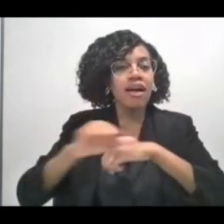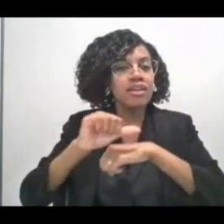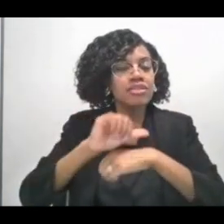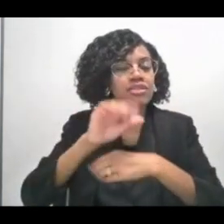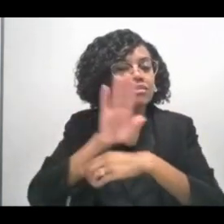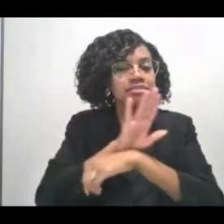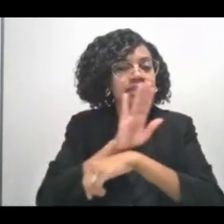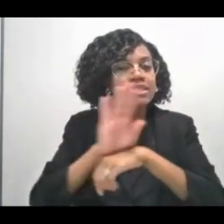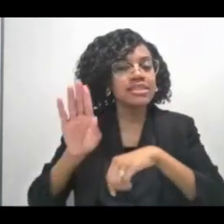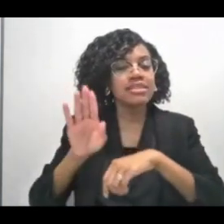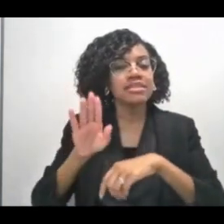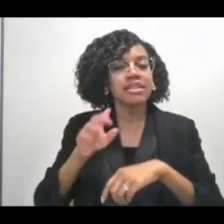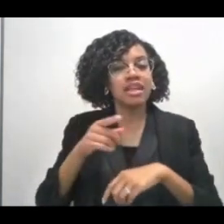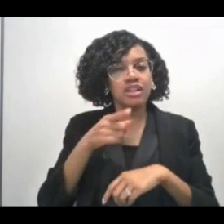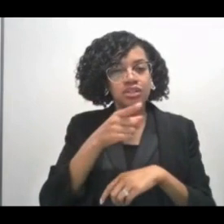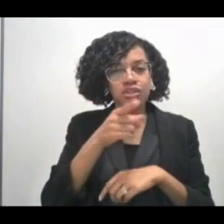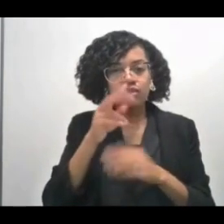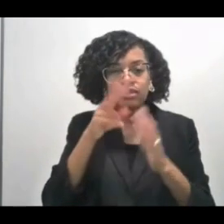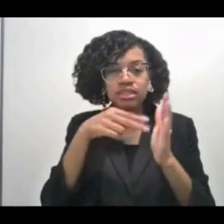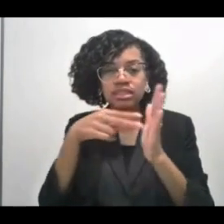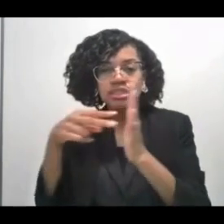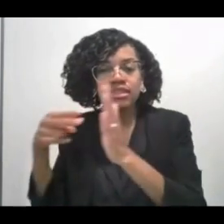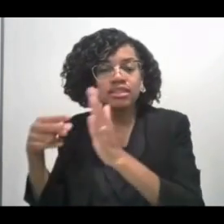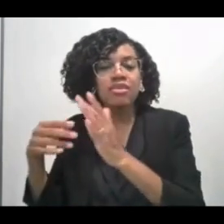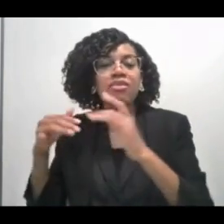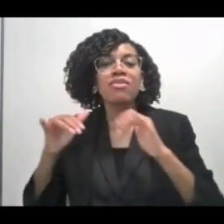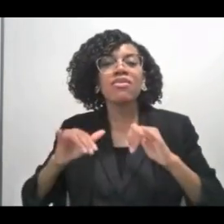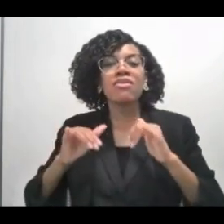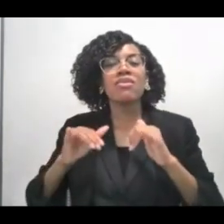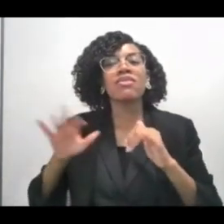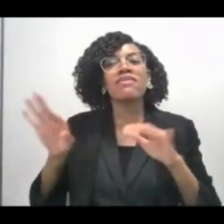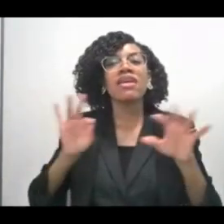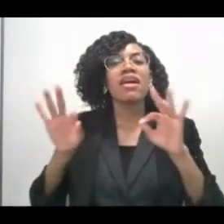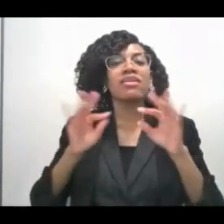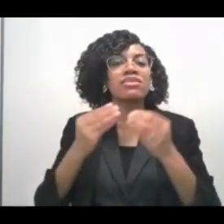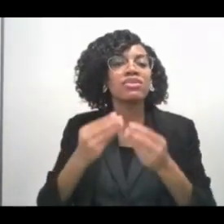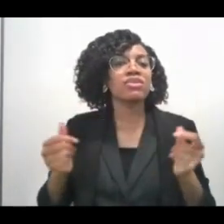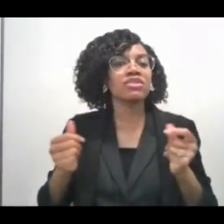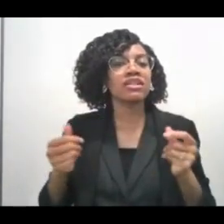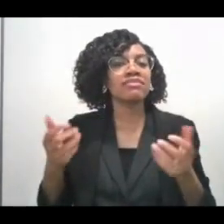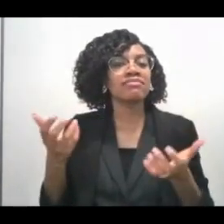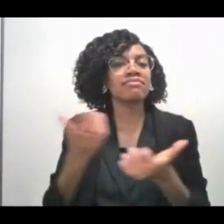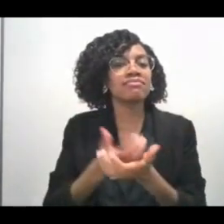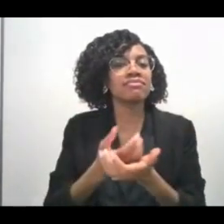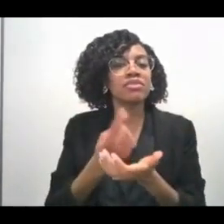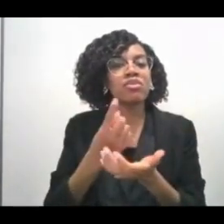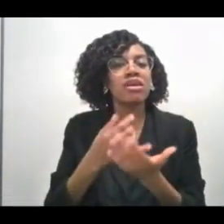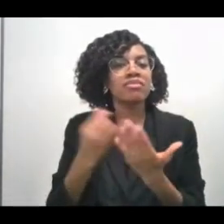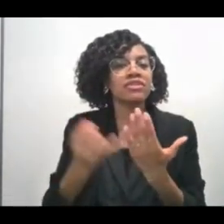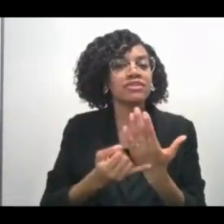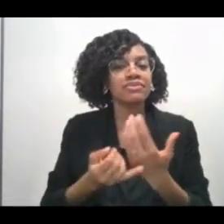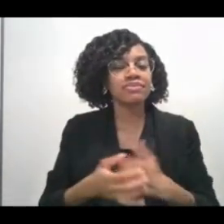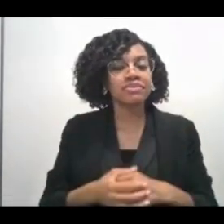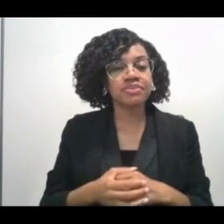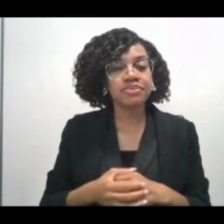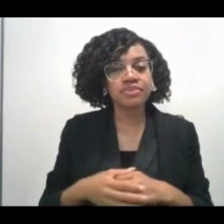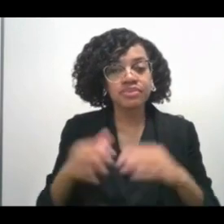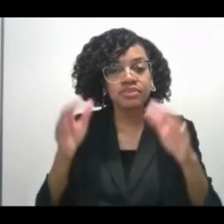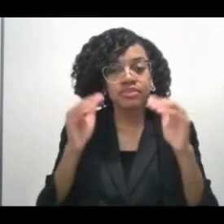Now, I mentioned resilience experts. And throughout the notice of federal opportunity, we refer to climate service